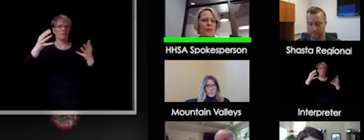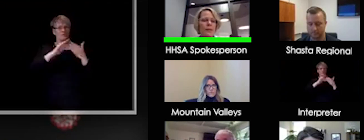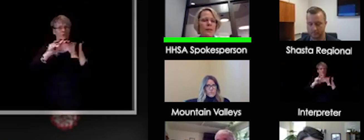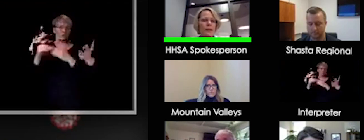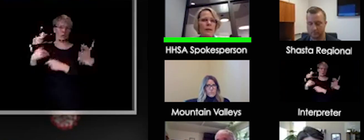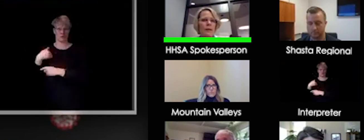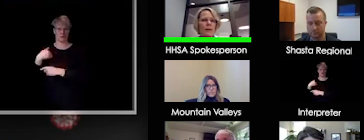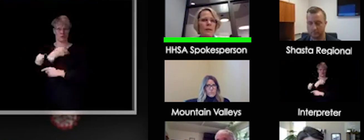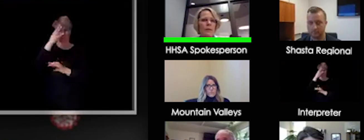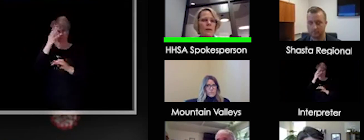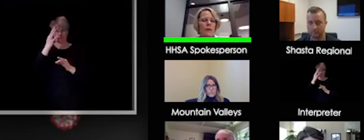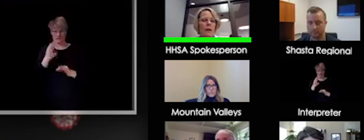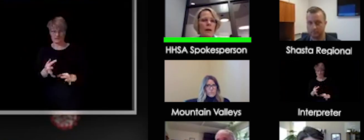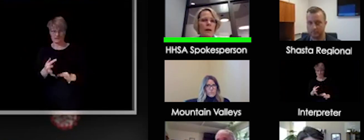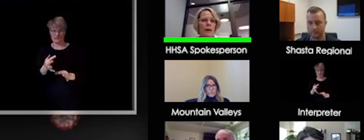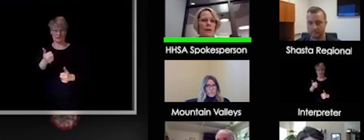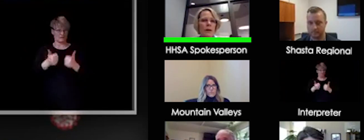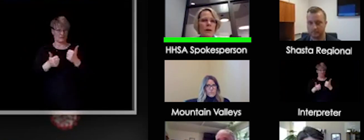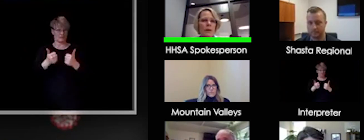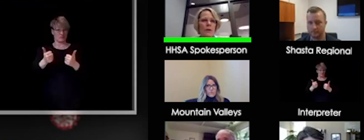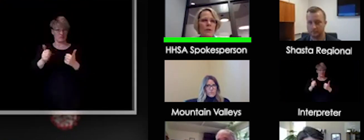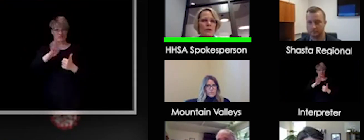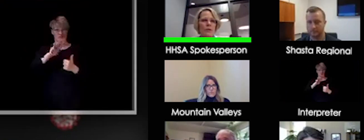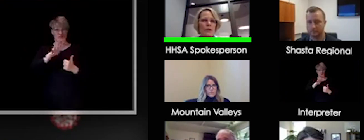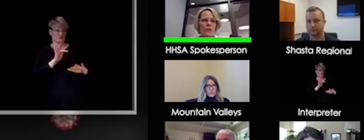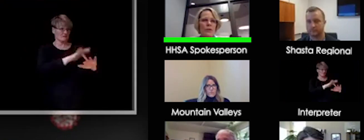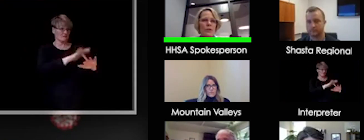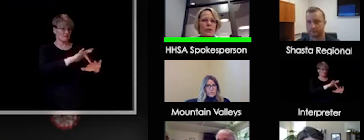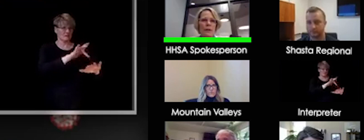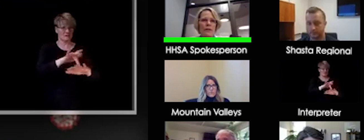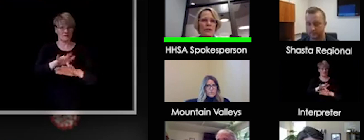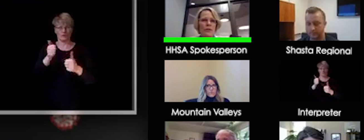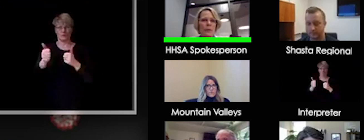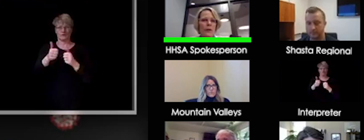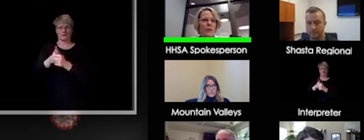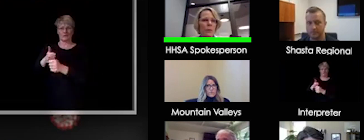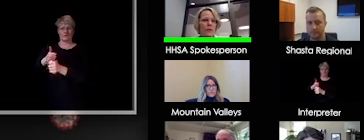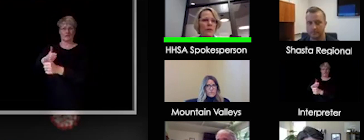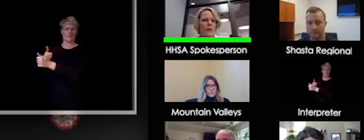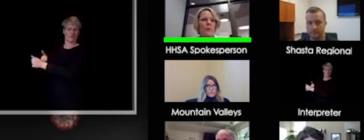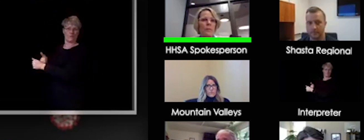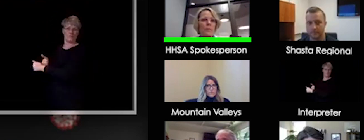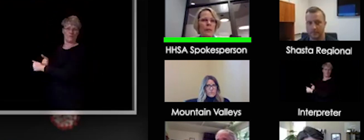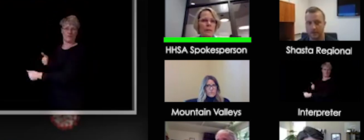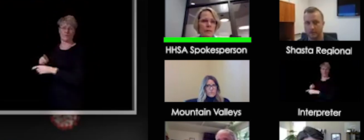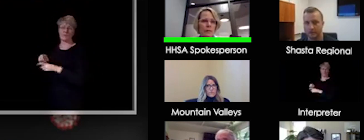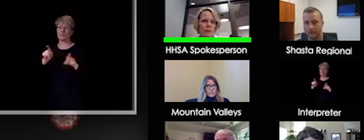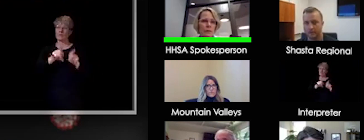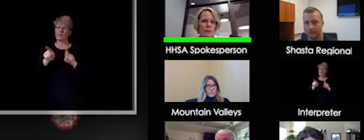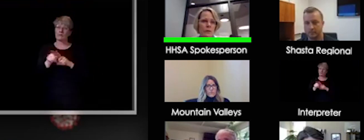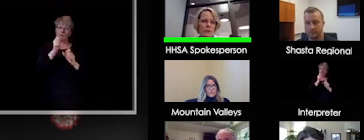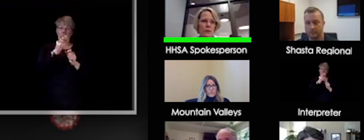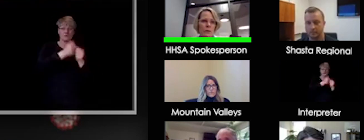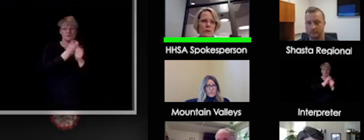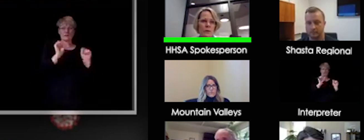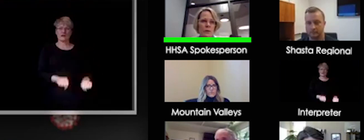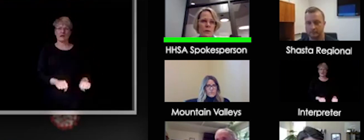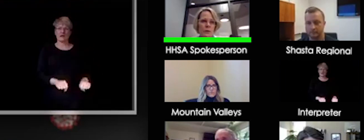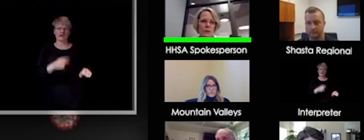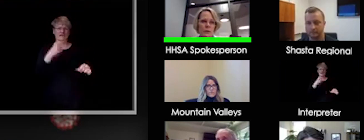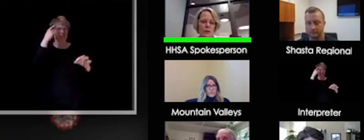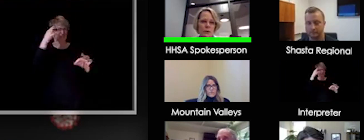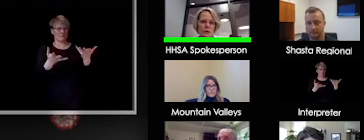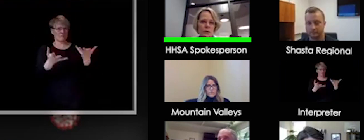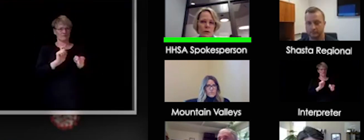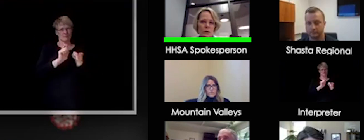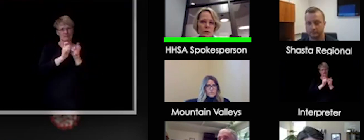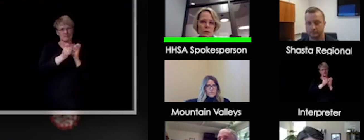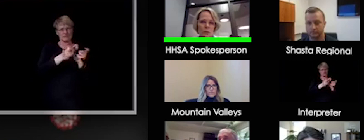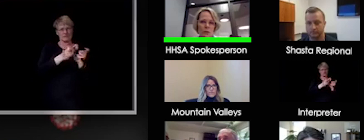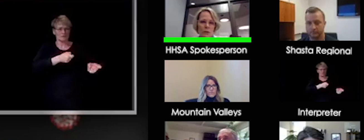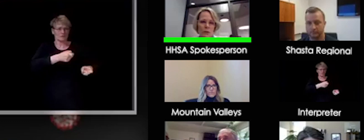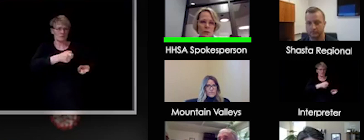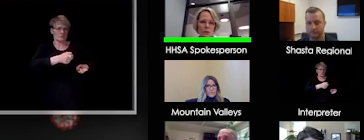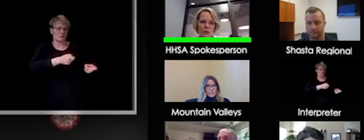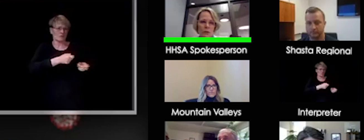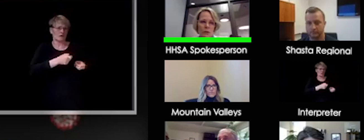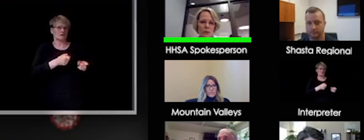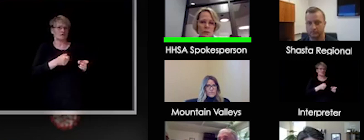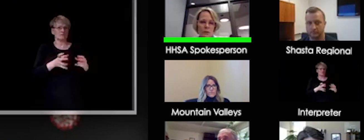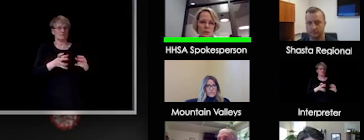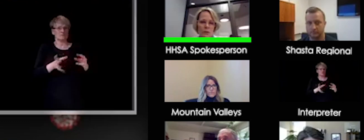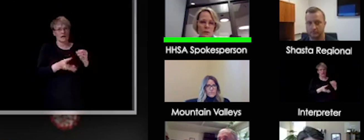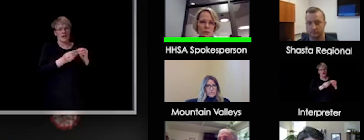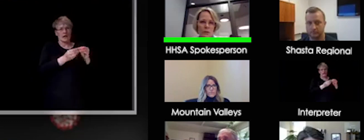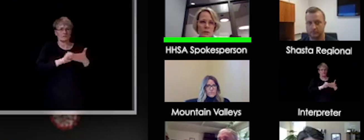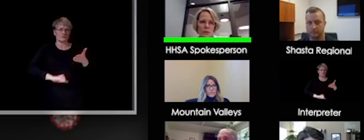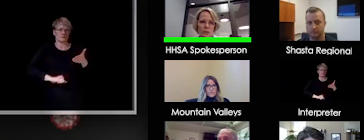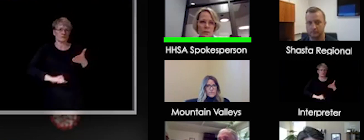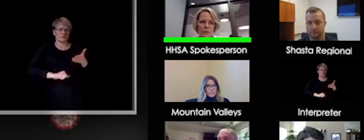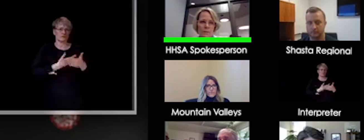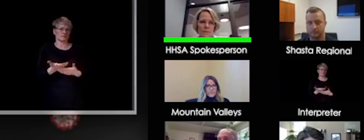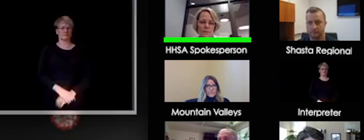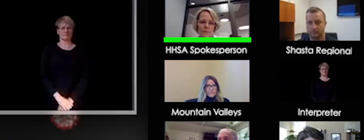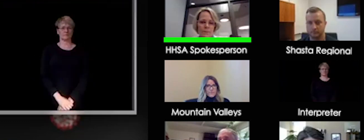visit and so sectors can make decisions about the way they are operating.